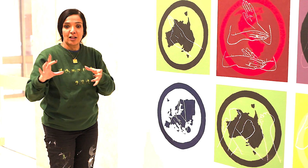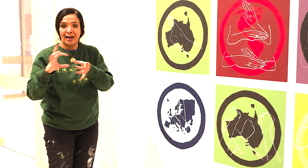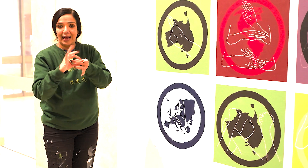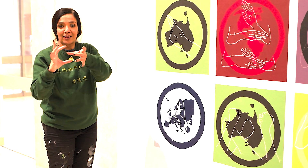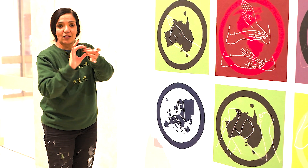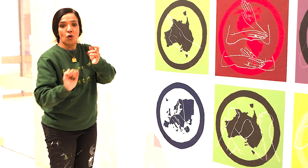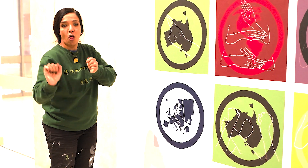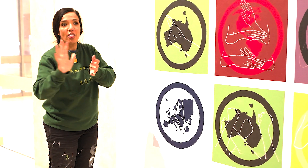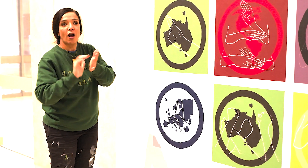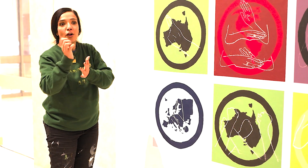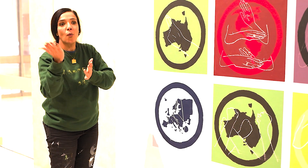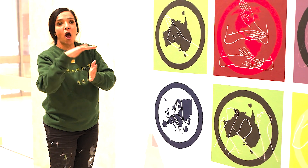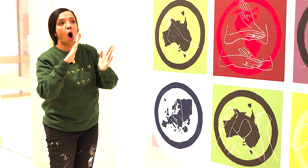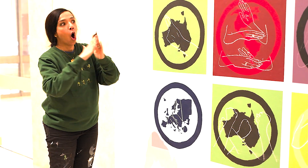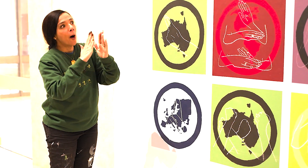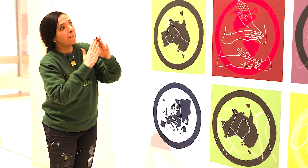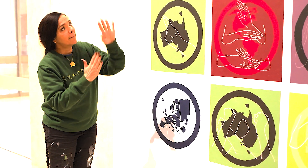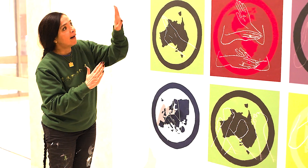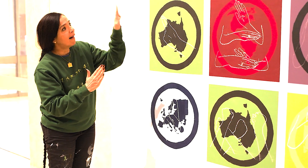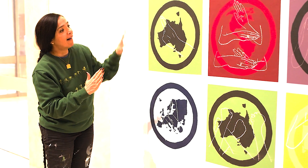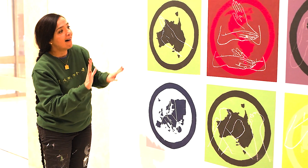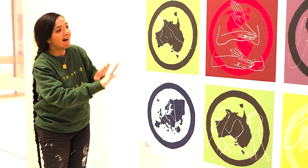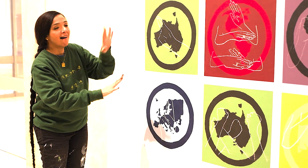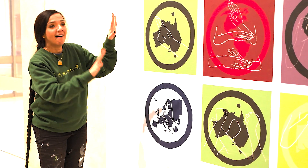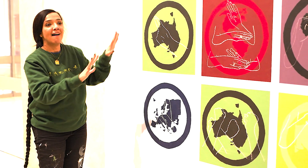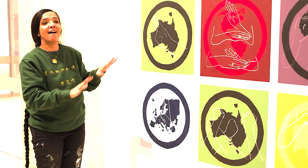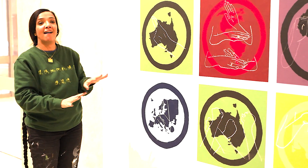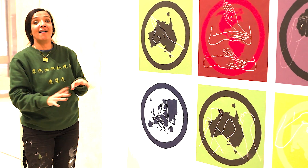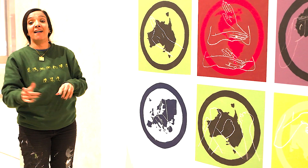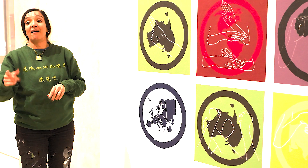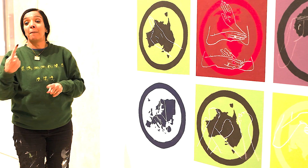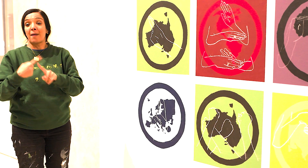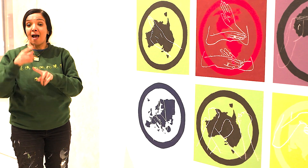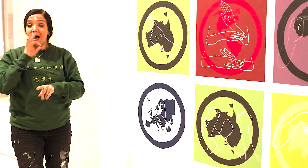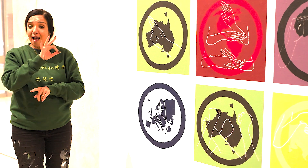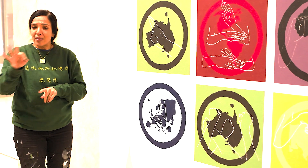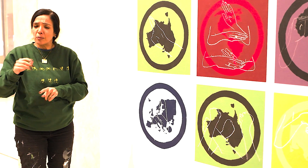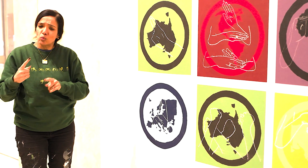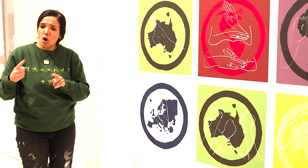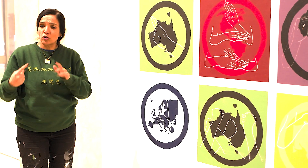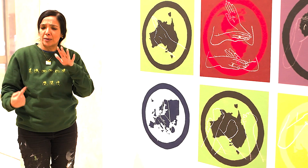and have the continents and their countries and their places that they call home within these paintings.